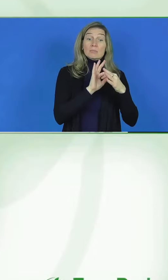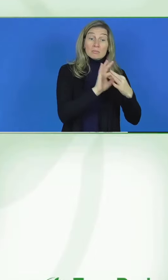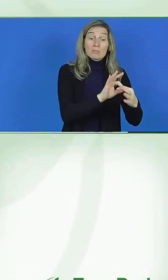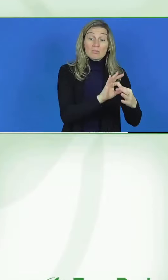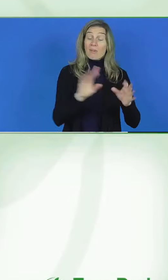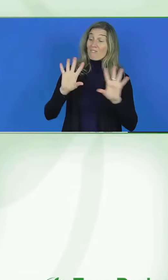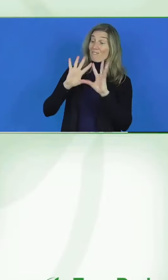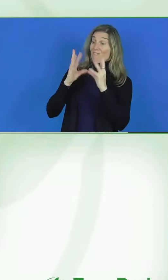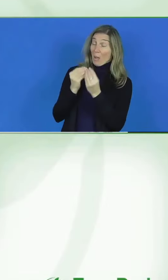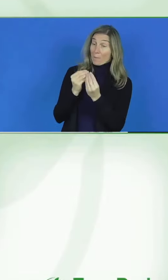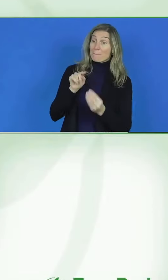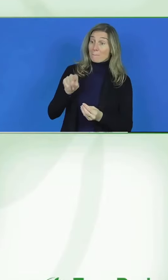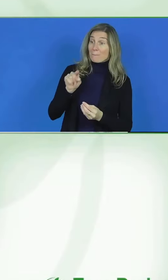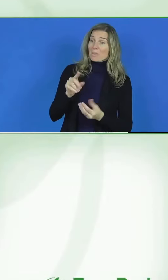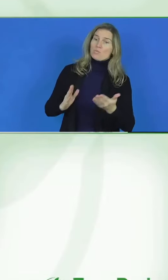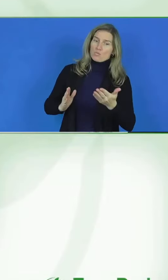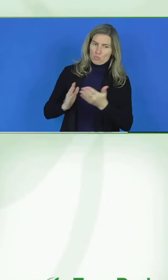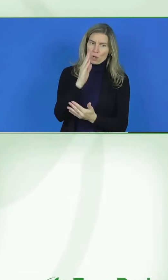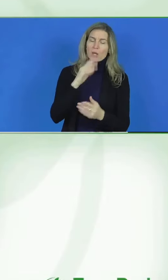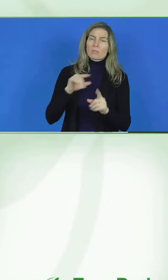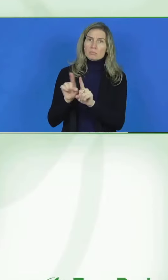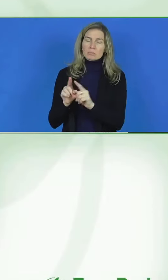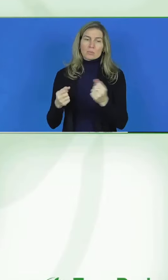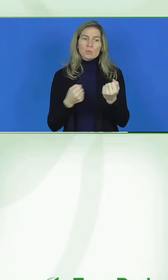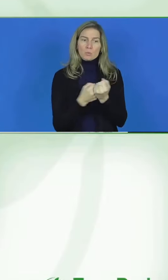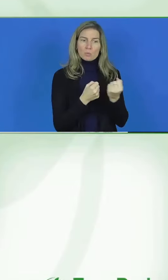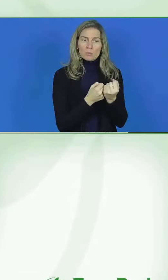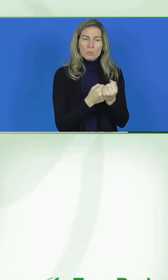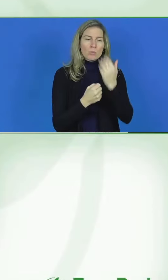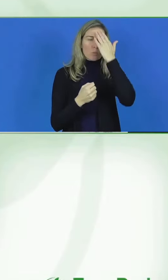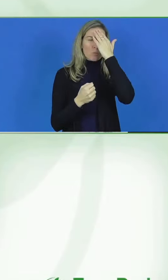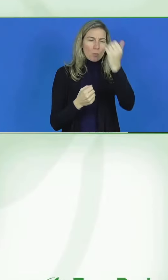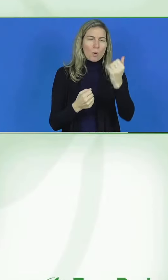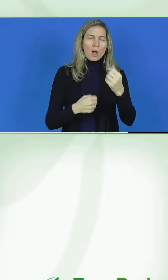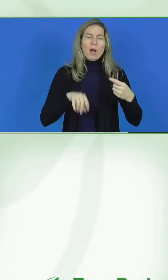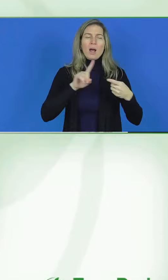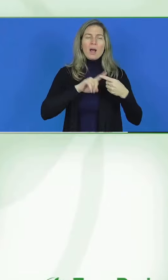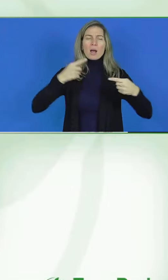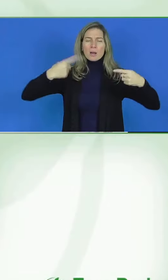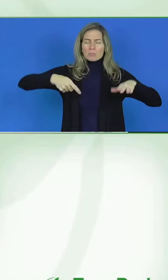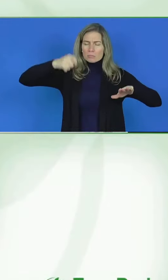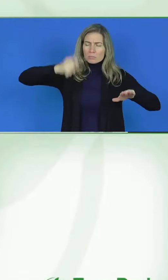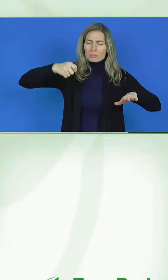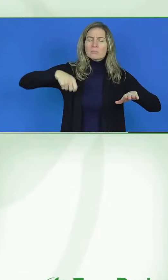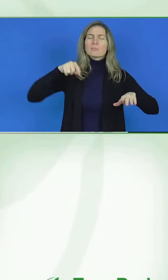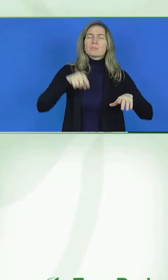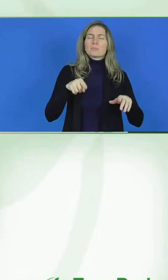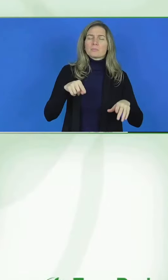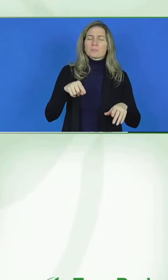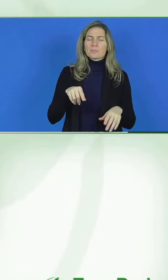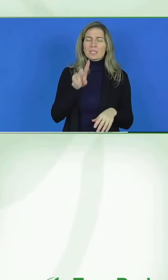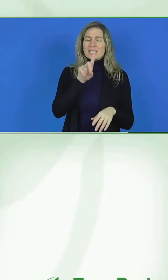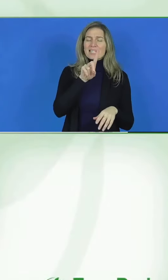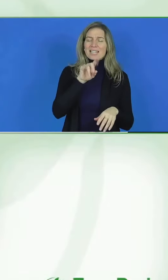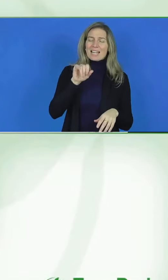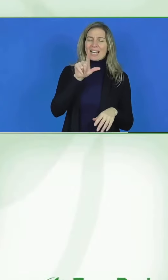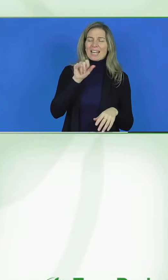It was Bellini versus Italy. If you go to the CRPD's homepage you will see a link to the decision